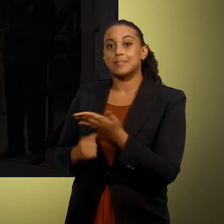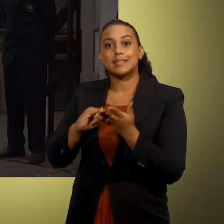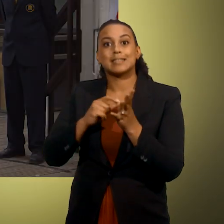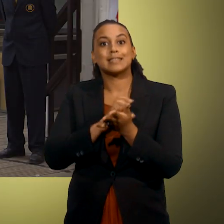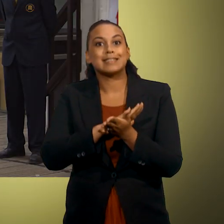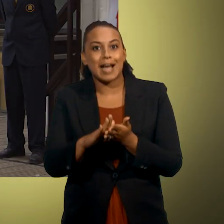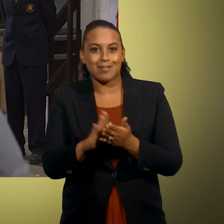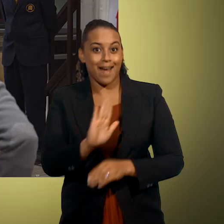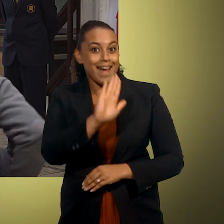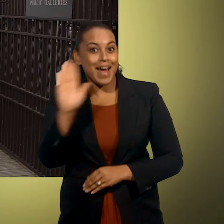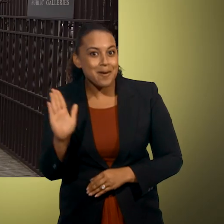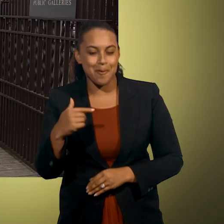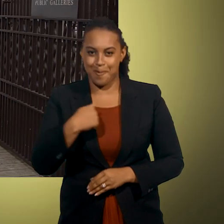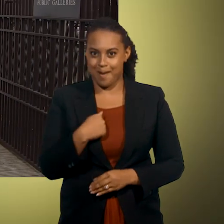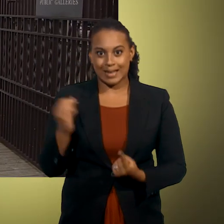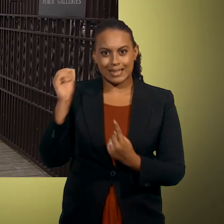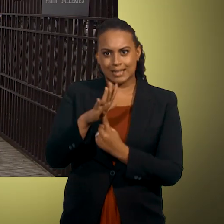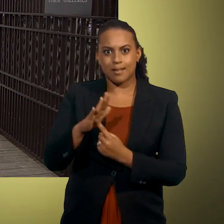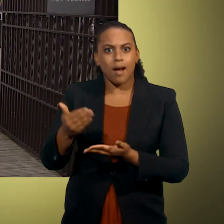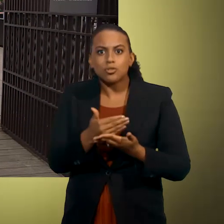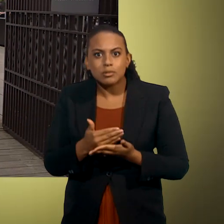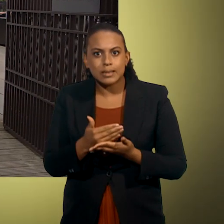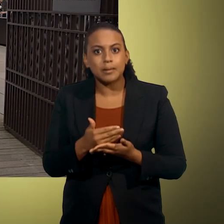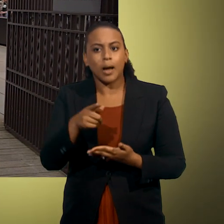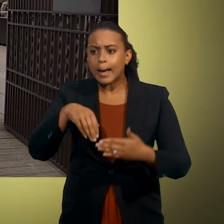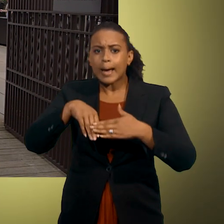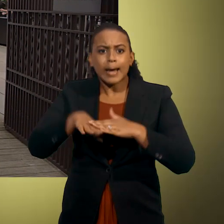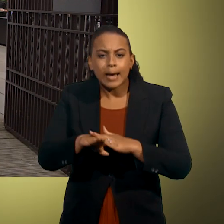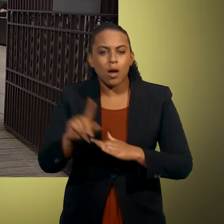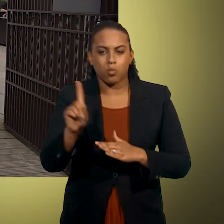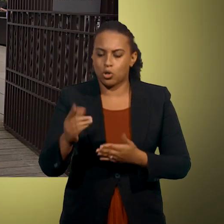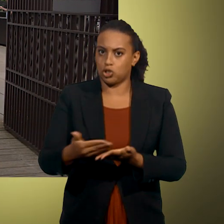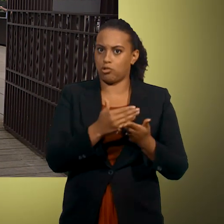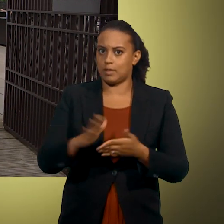The first thing you need to do is pass through security.